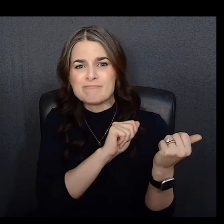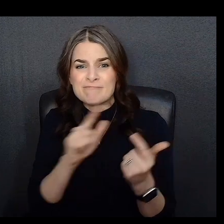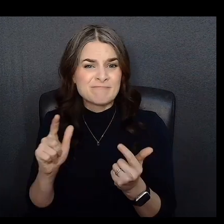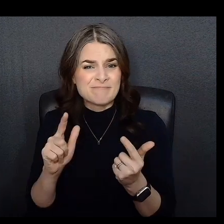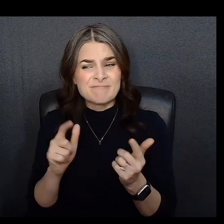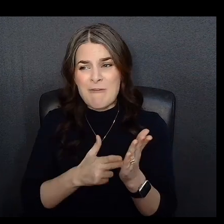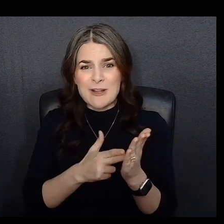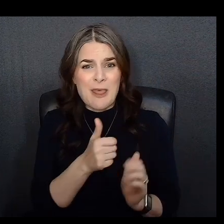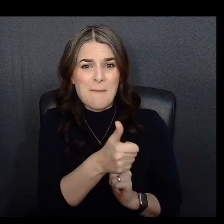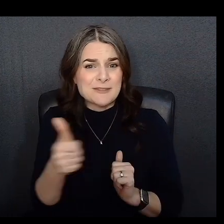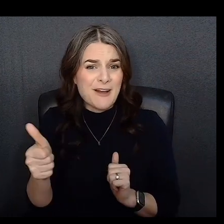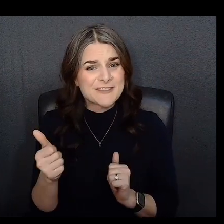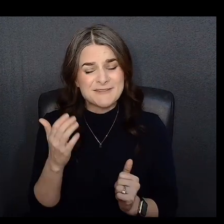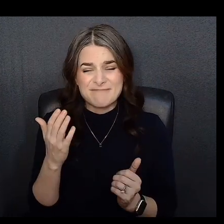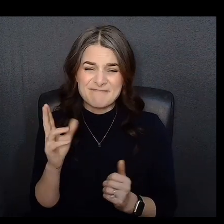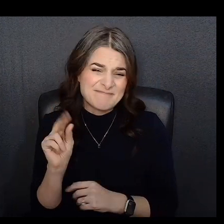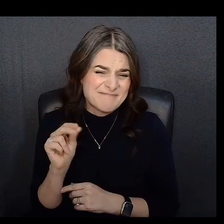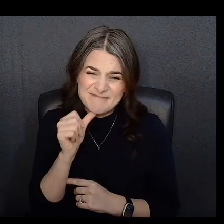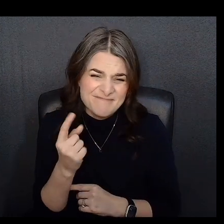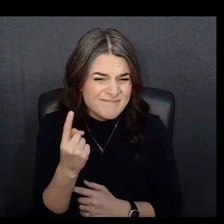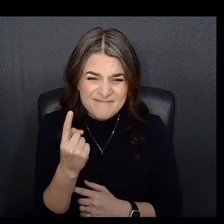so you might hear me use a variety of different language